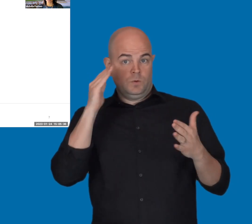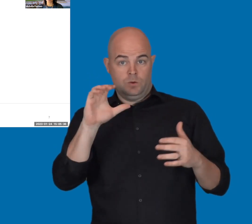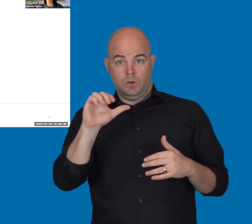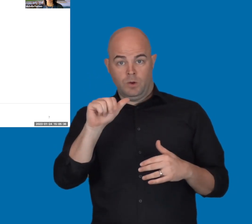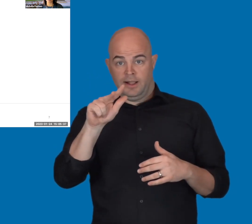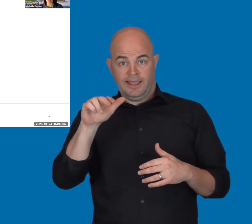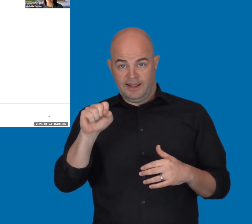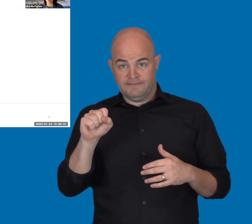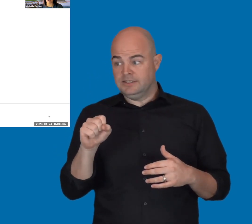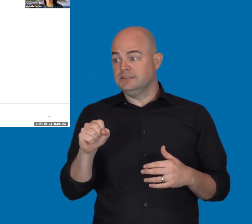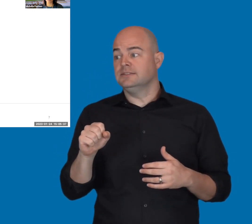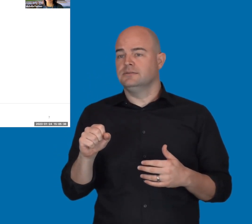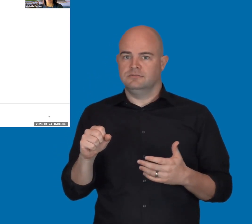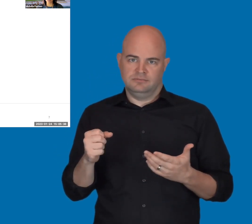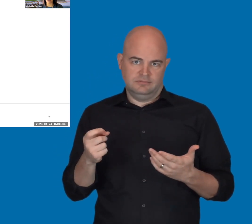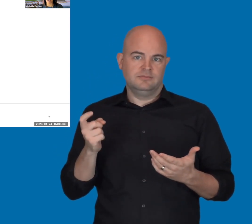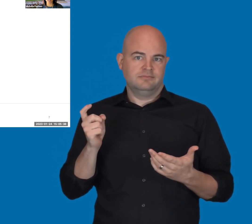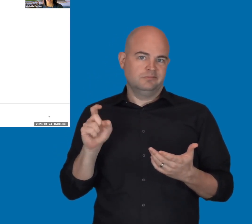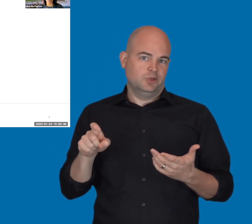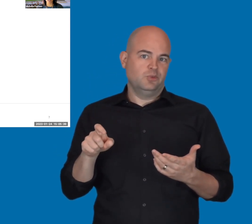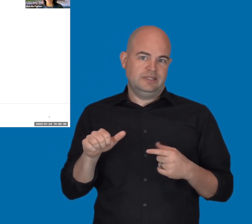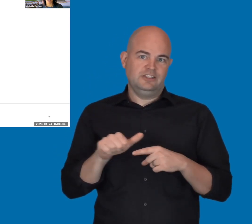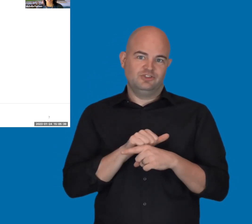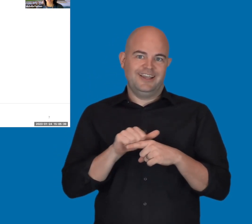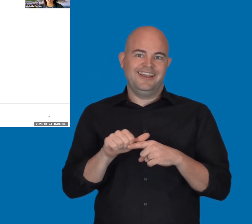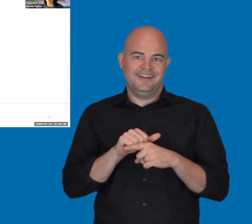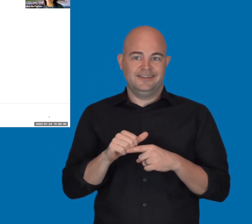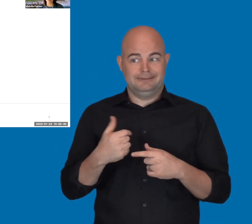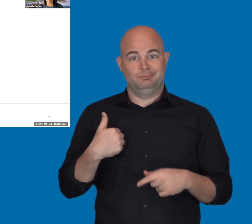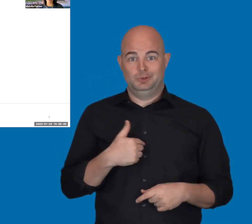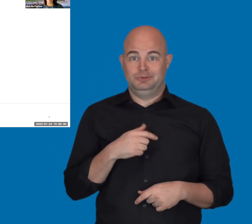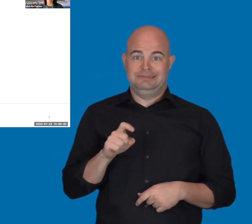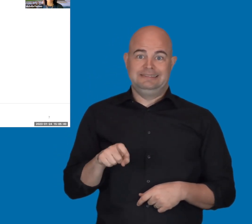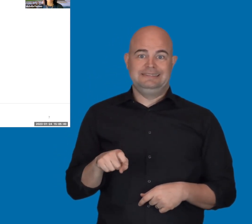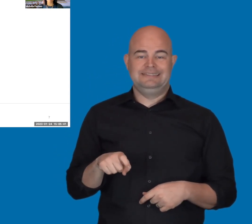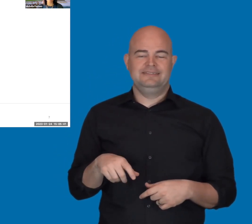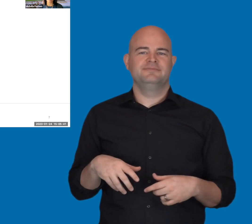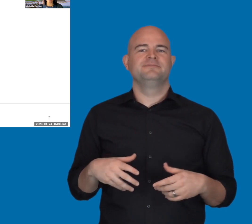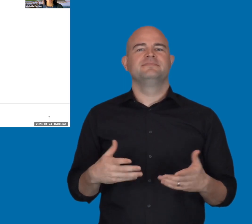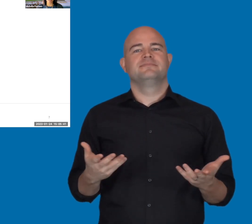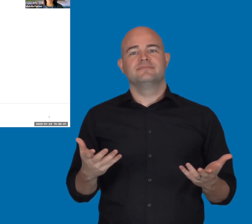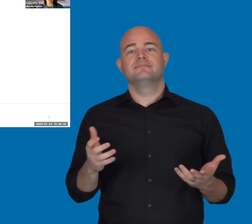But the first part, right, is who is going to do it?